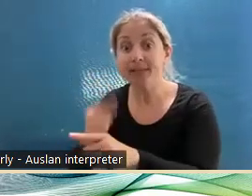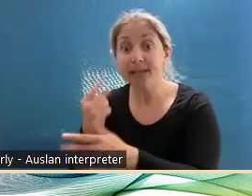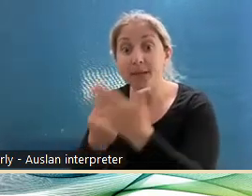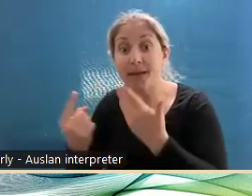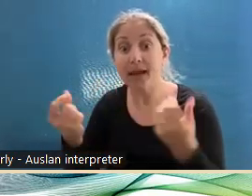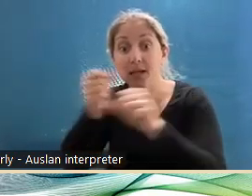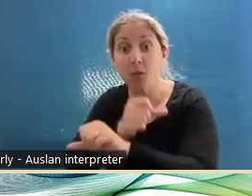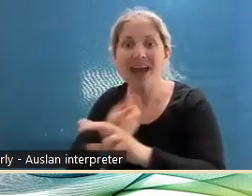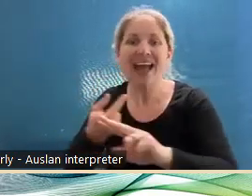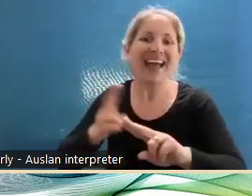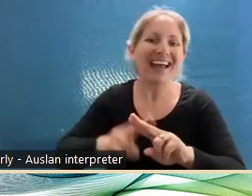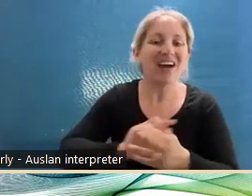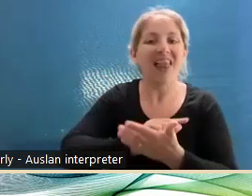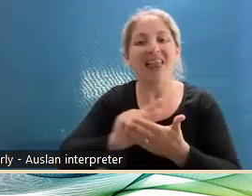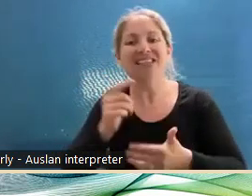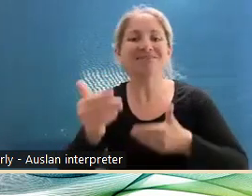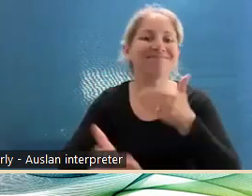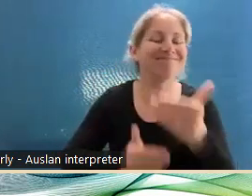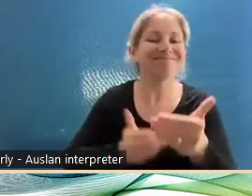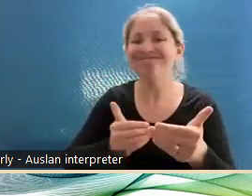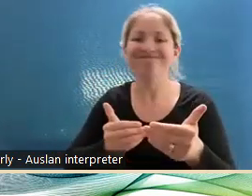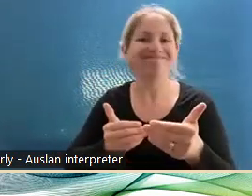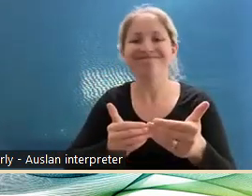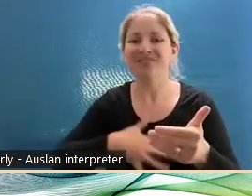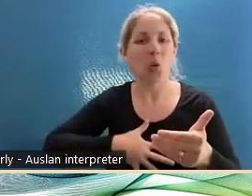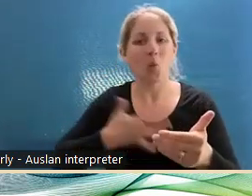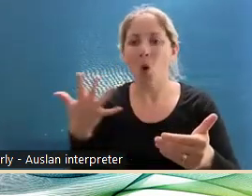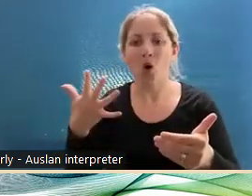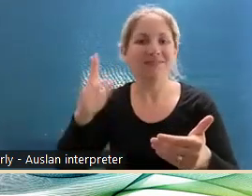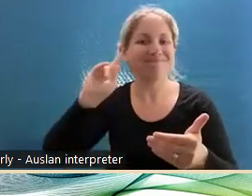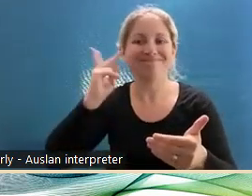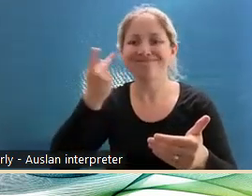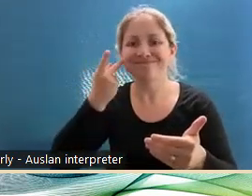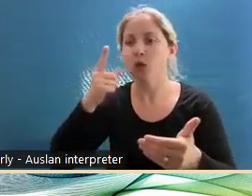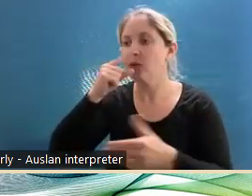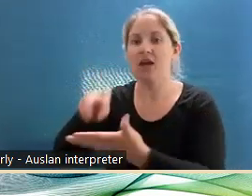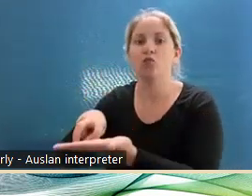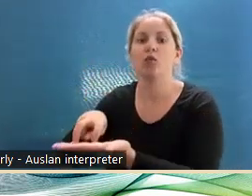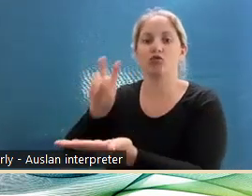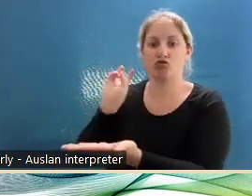if at a later stage you decide that is not what you want to do, you can withdraw your